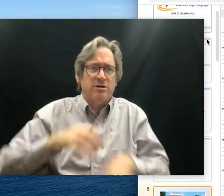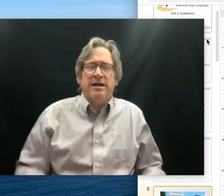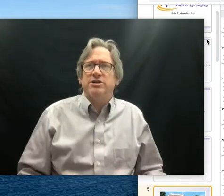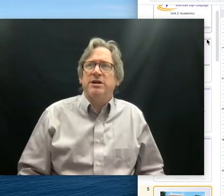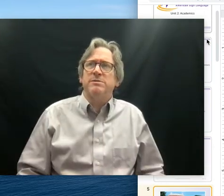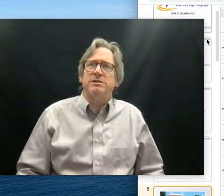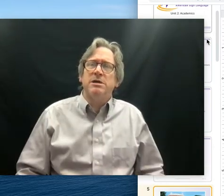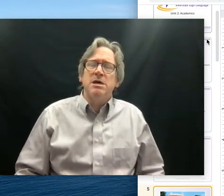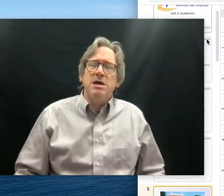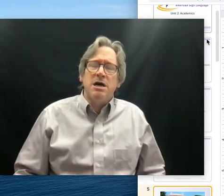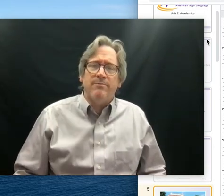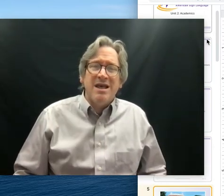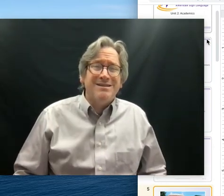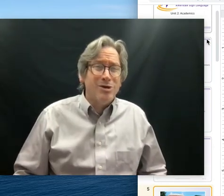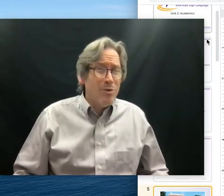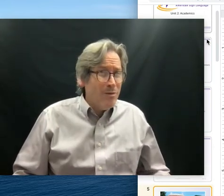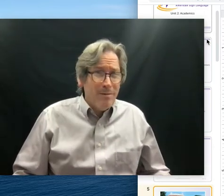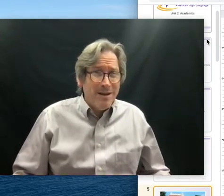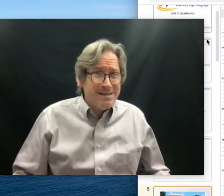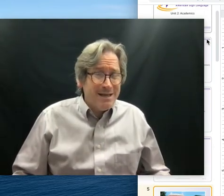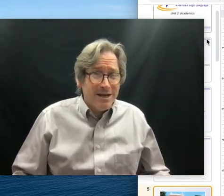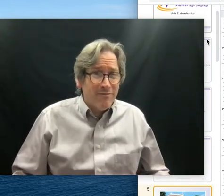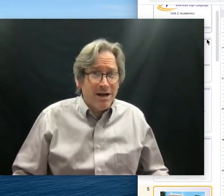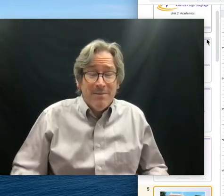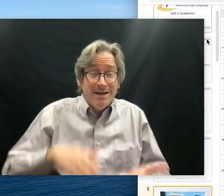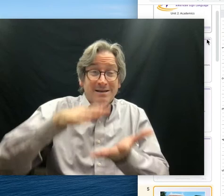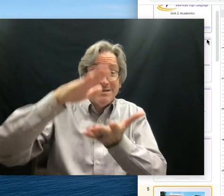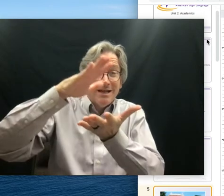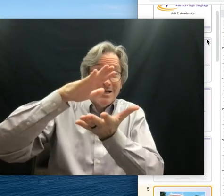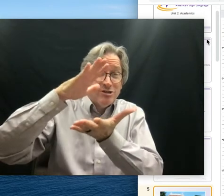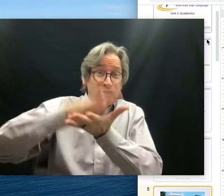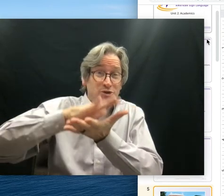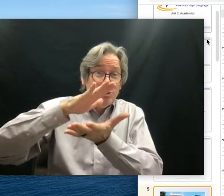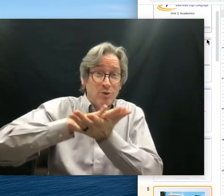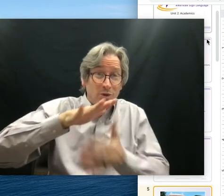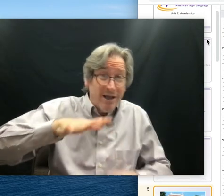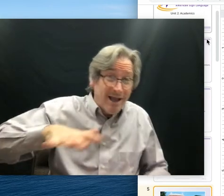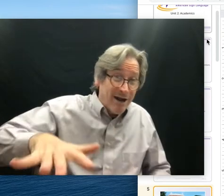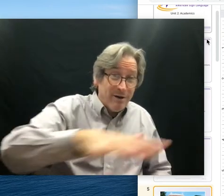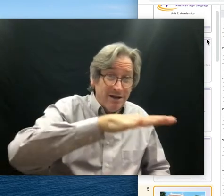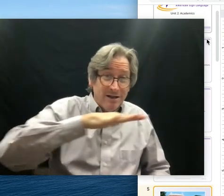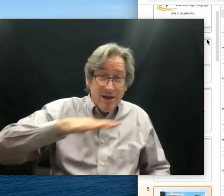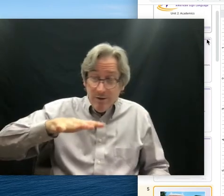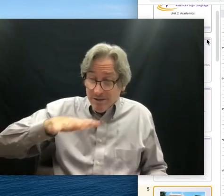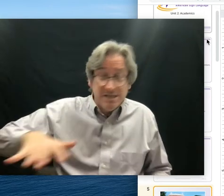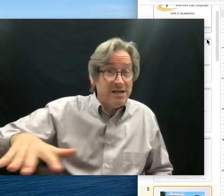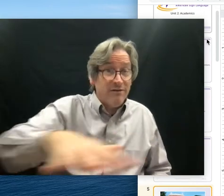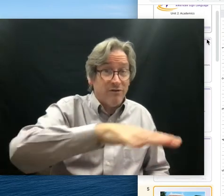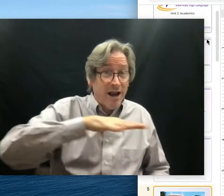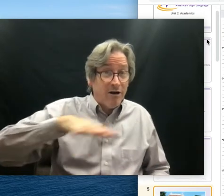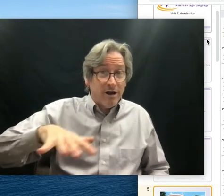handshapes so the best thing i can recommend is like school area and we use this sign for area